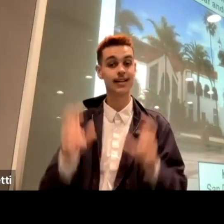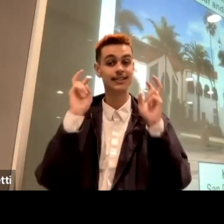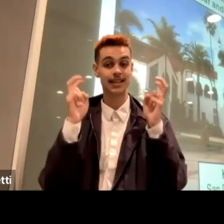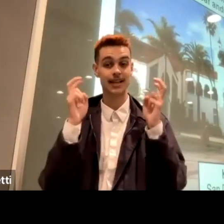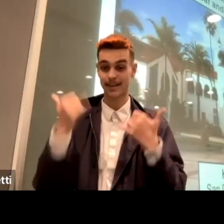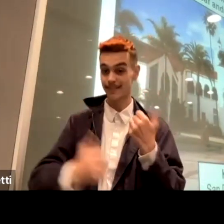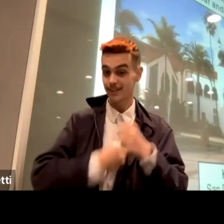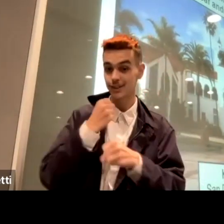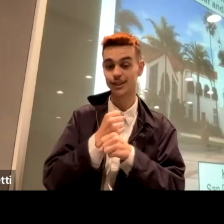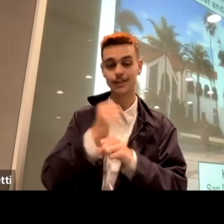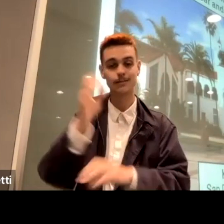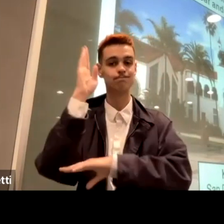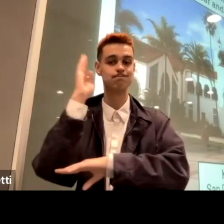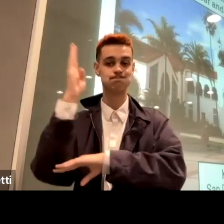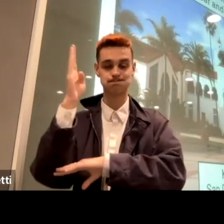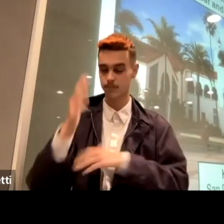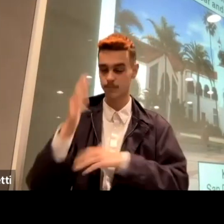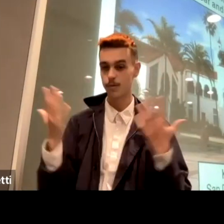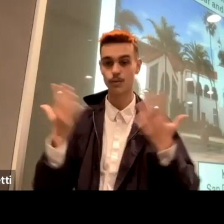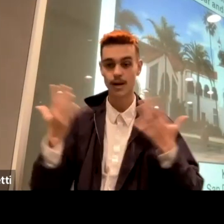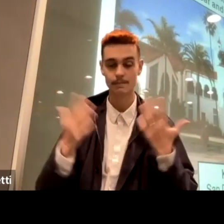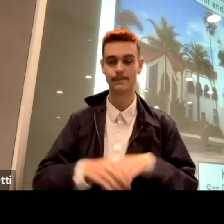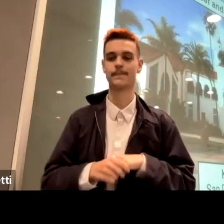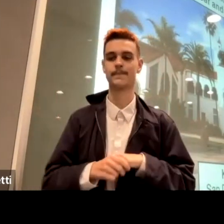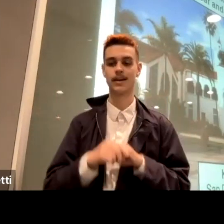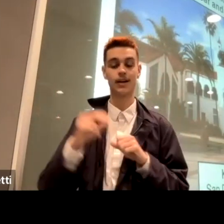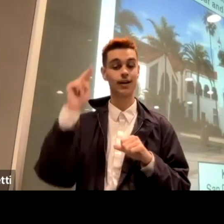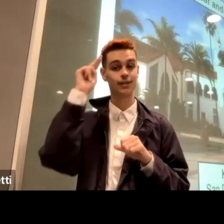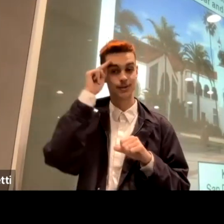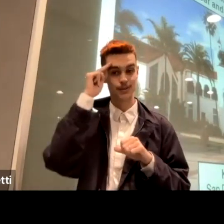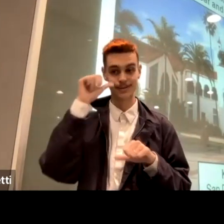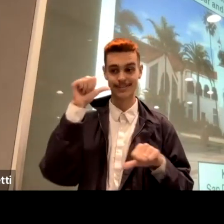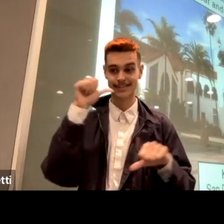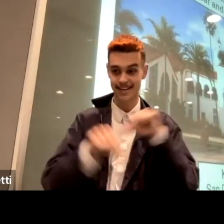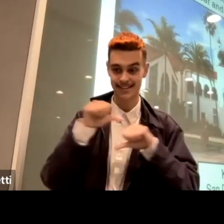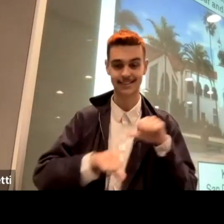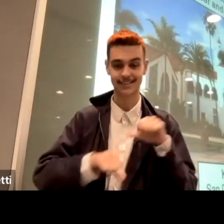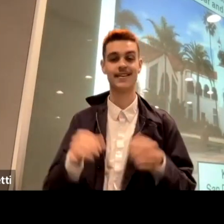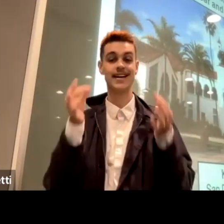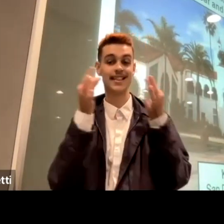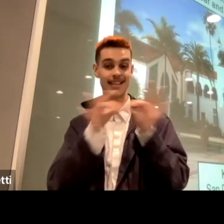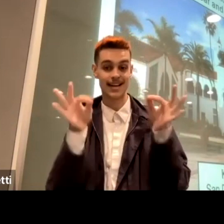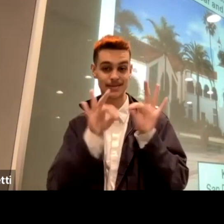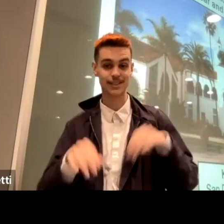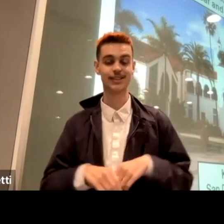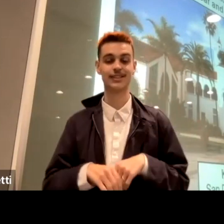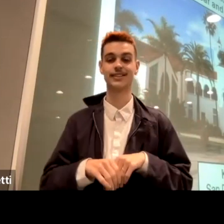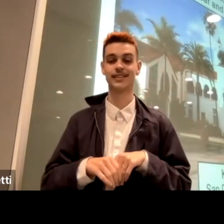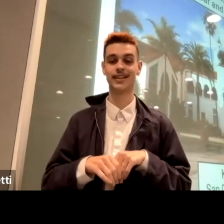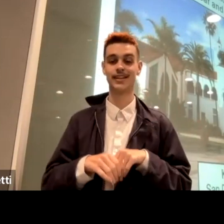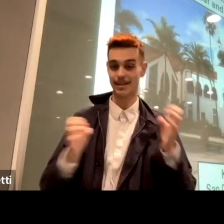in the neuroscience of language, creativity,